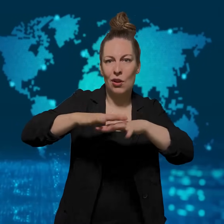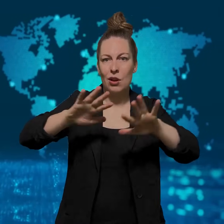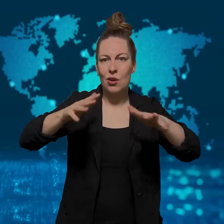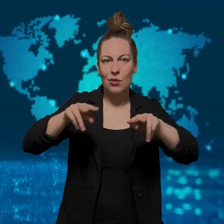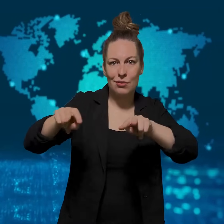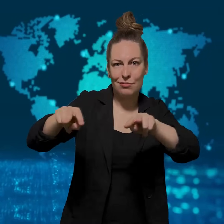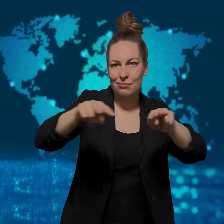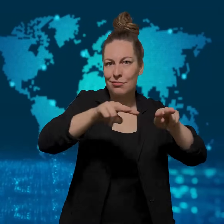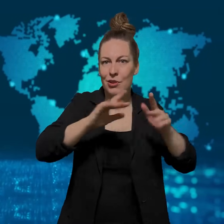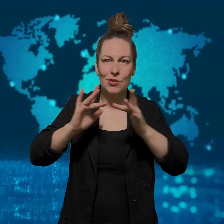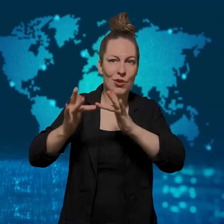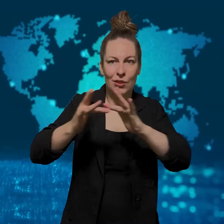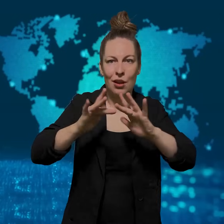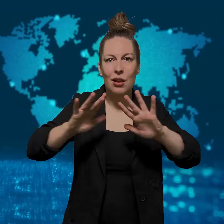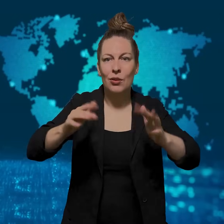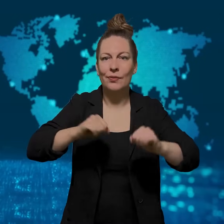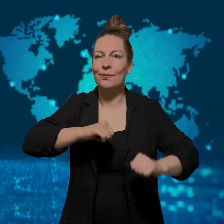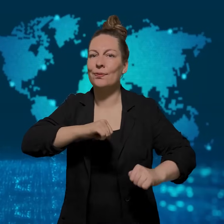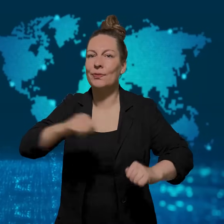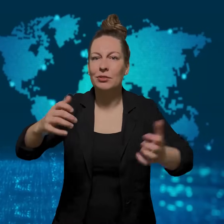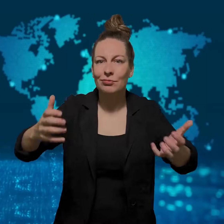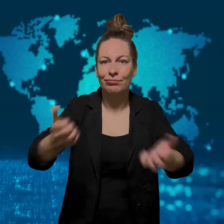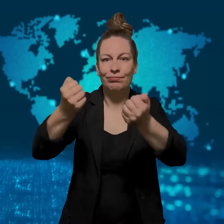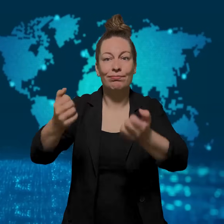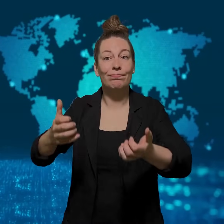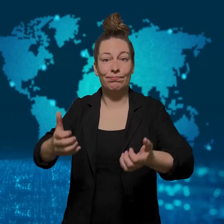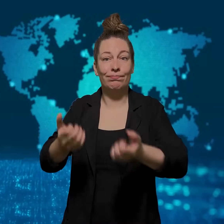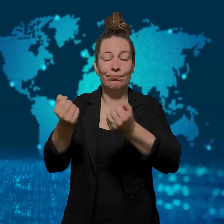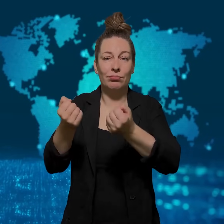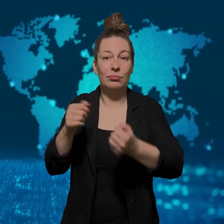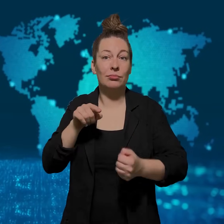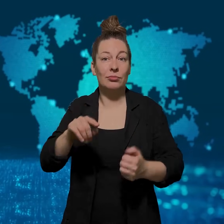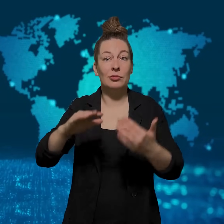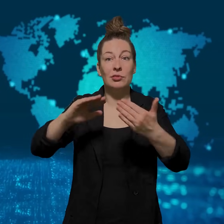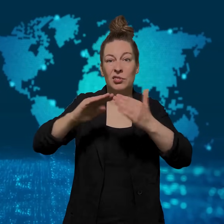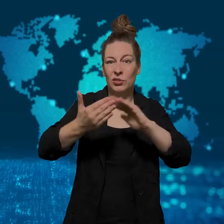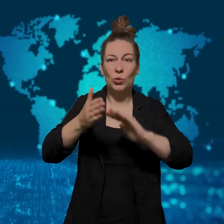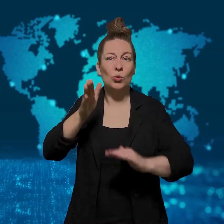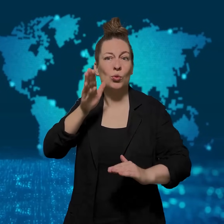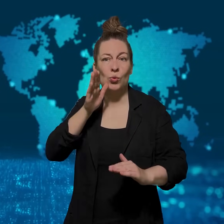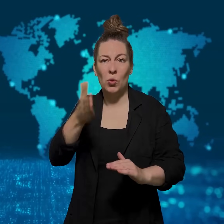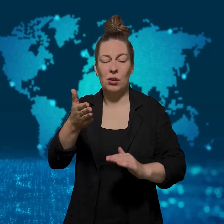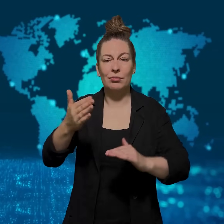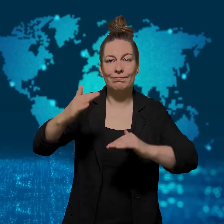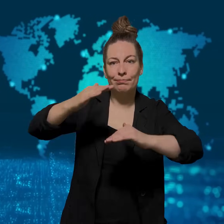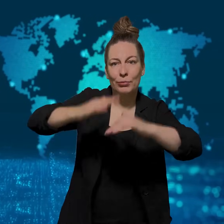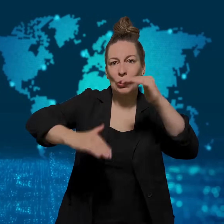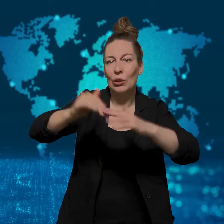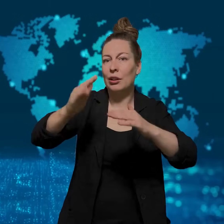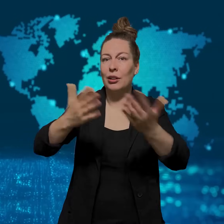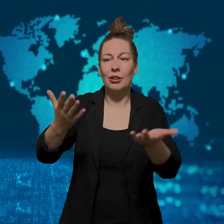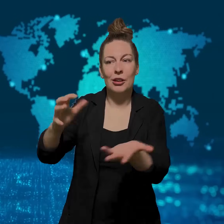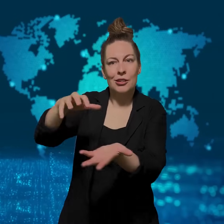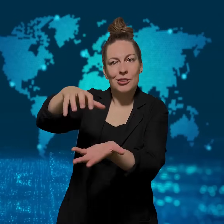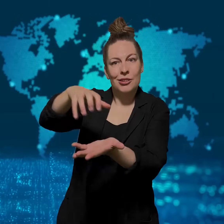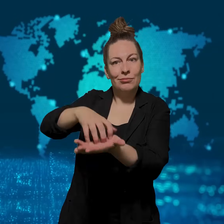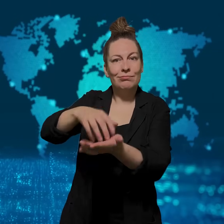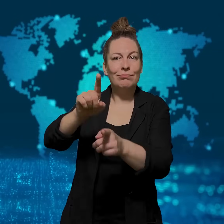The city leaders promised higher standards and "enhanced training" for